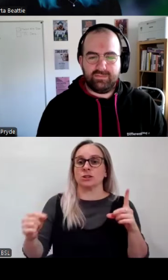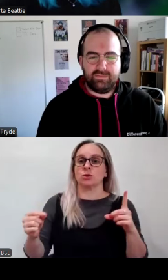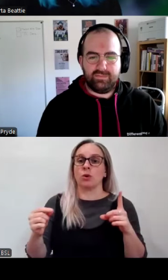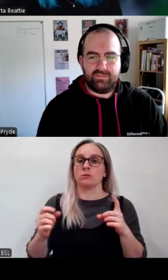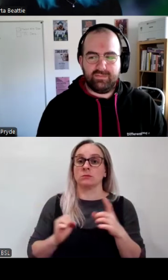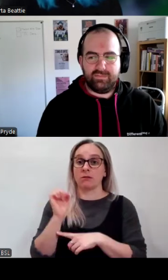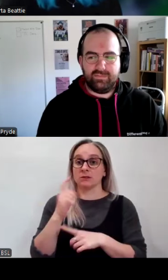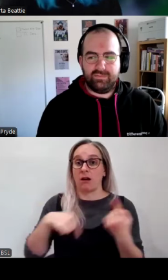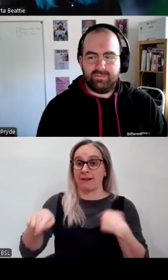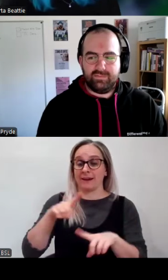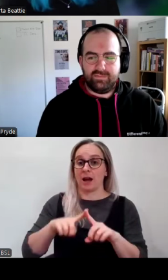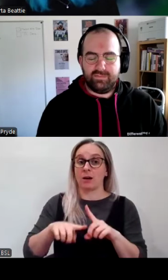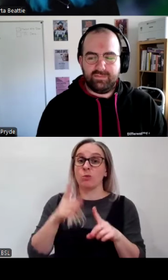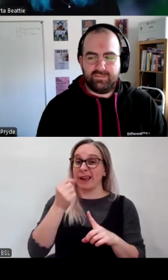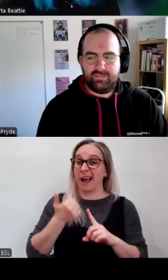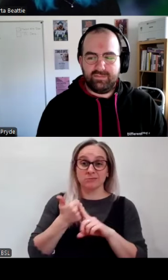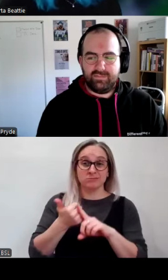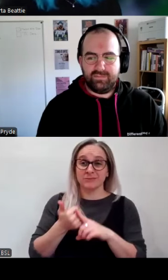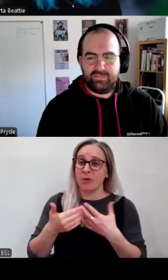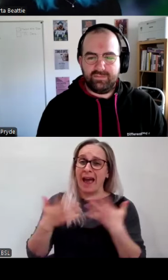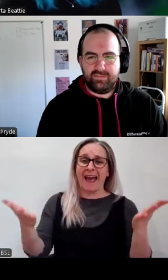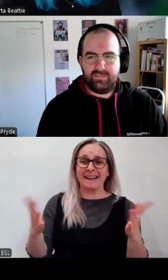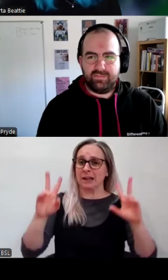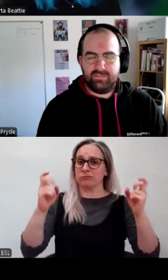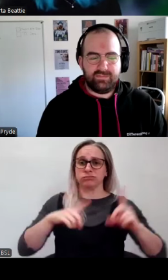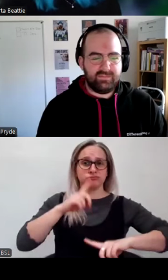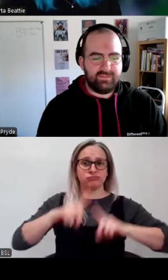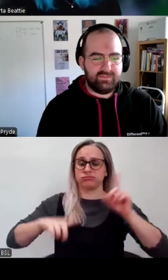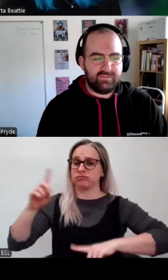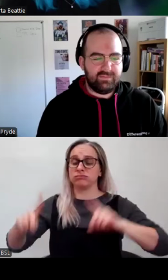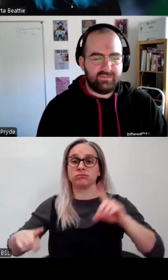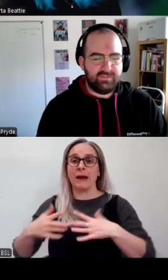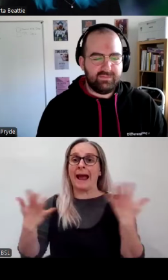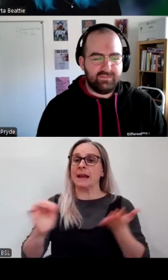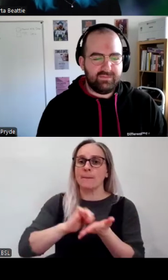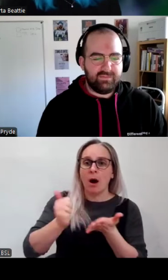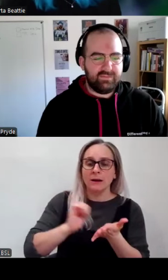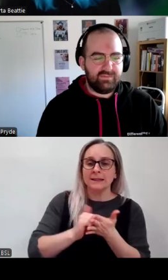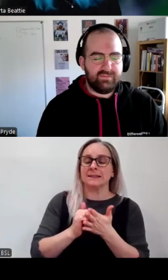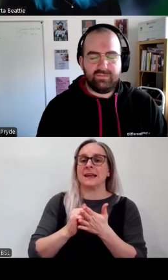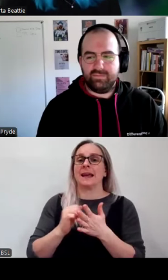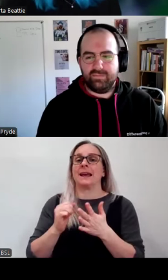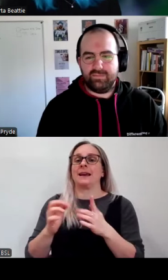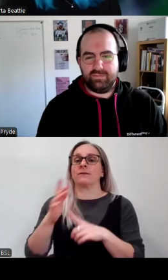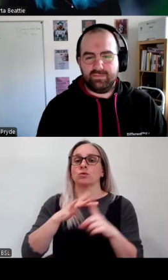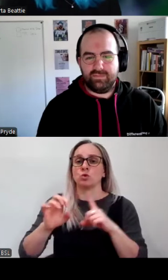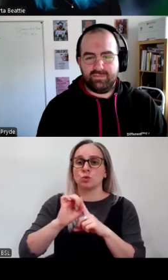across a range of different topics from your marketing channels and social media, your website and digital presence.